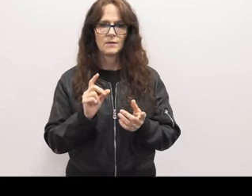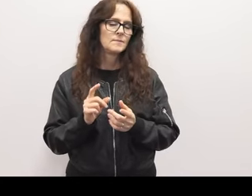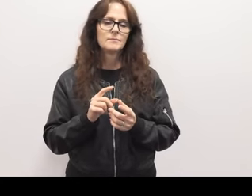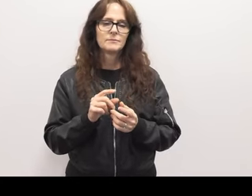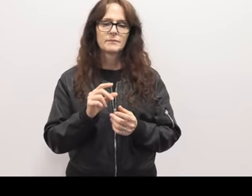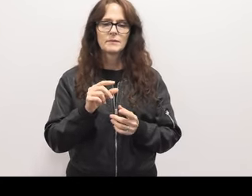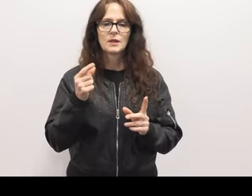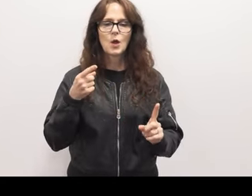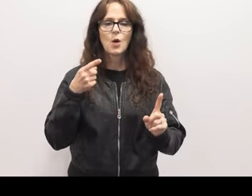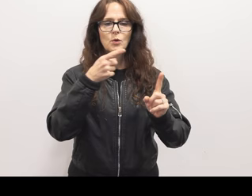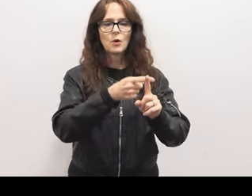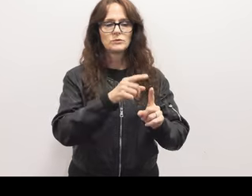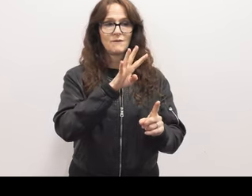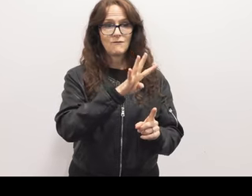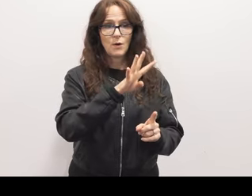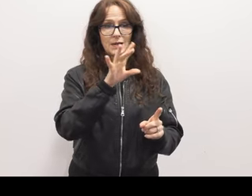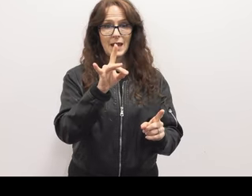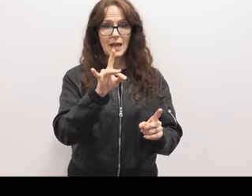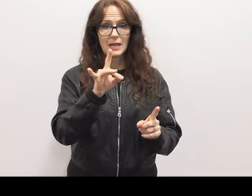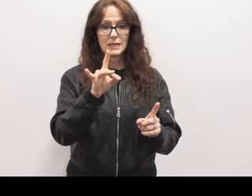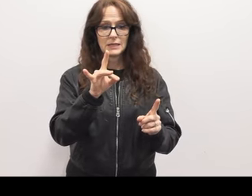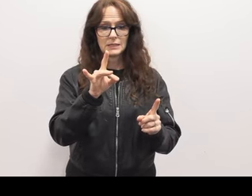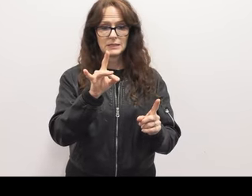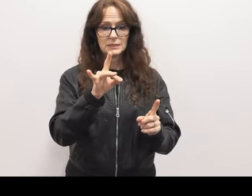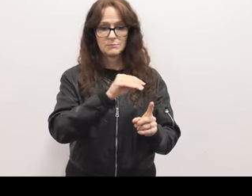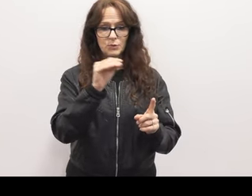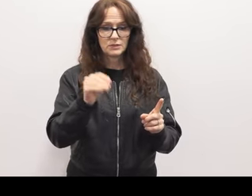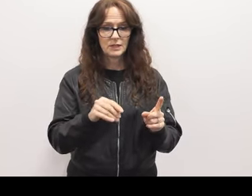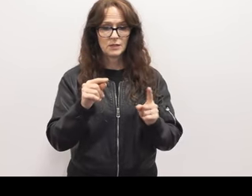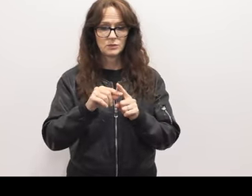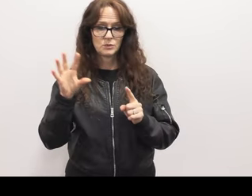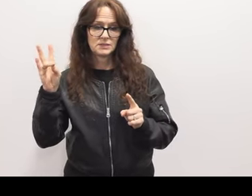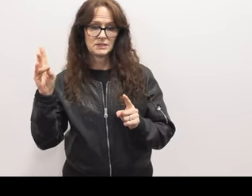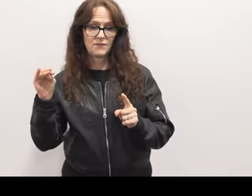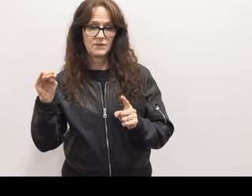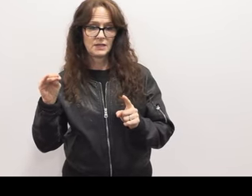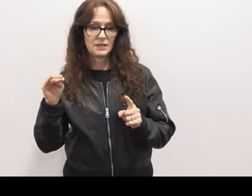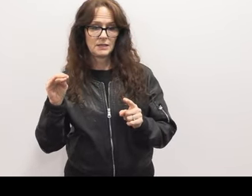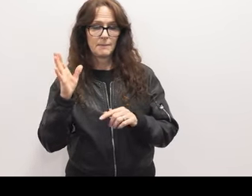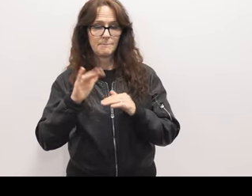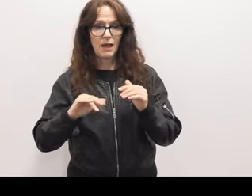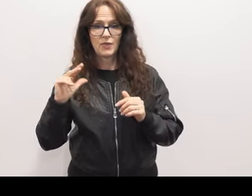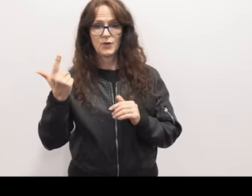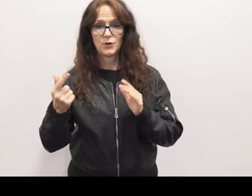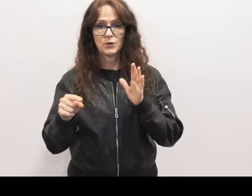of students who are proficient readers by third grade. The implication is that all students